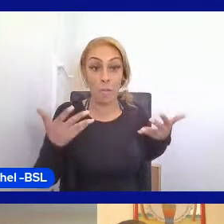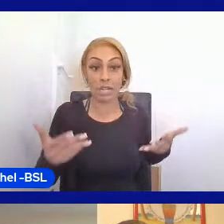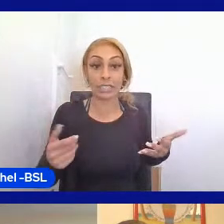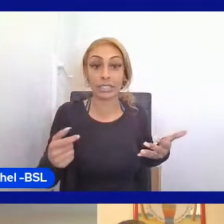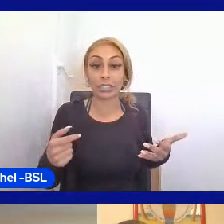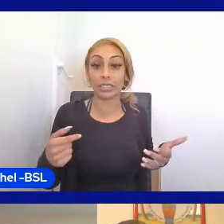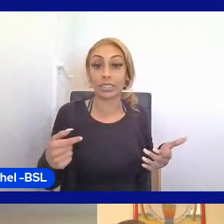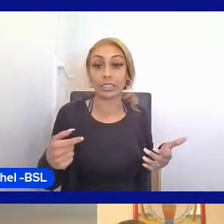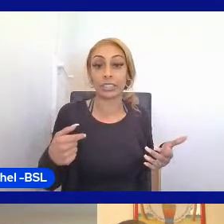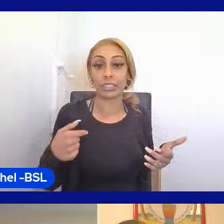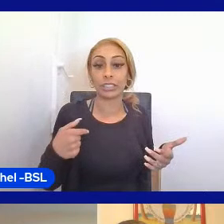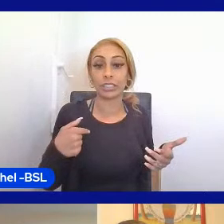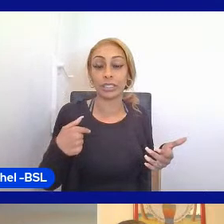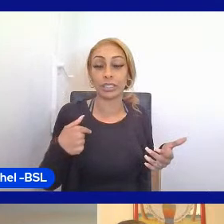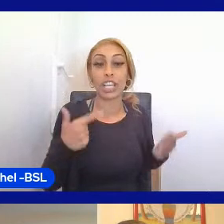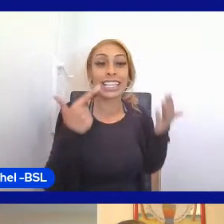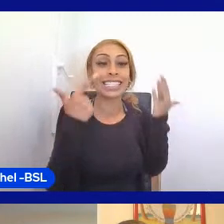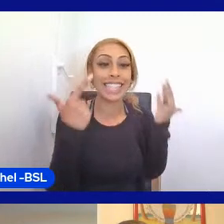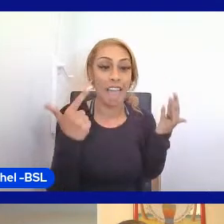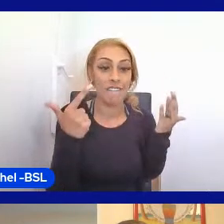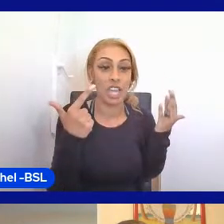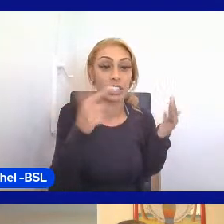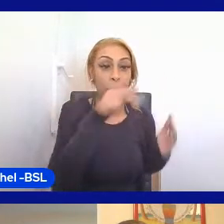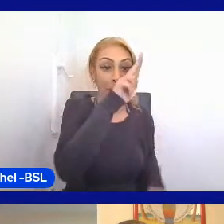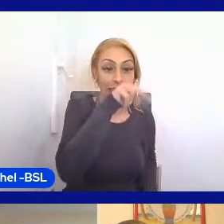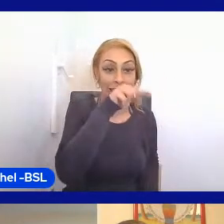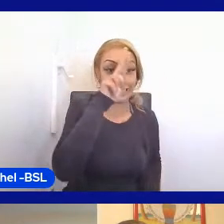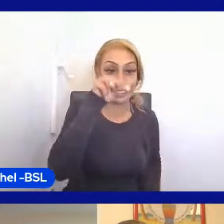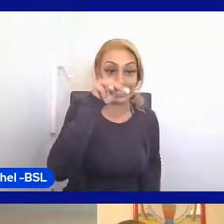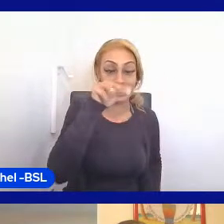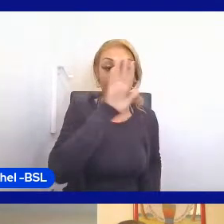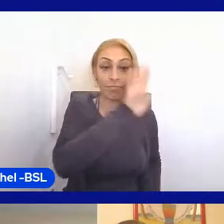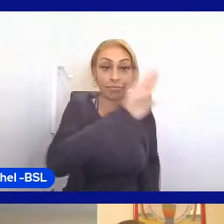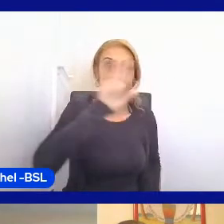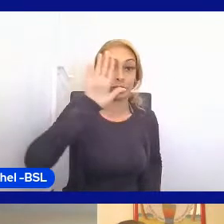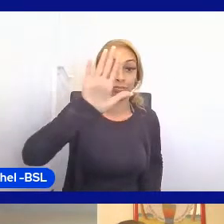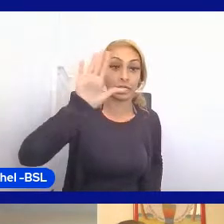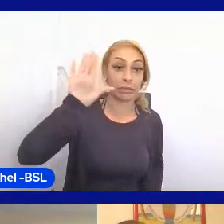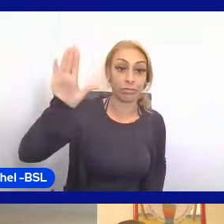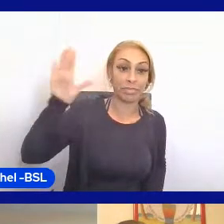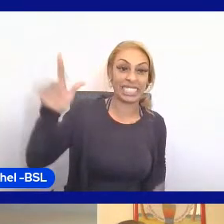At the moment, we. There are seven murals, so through this project we were able to augment